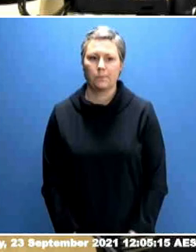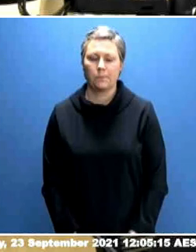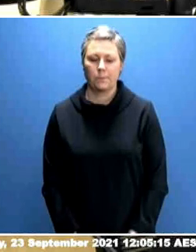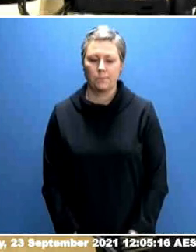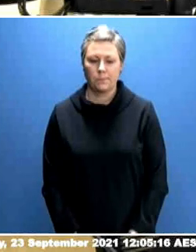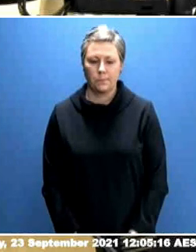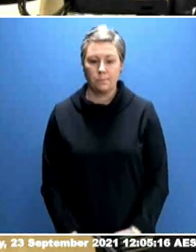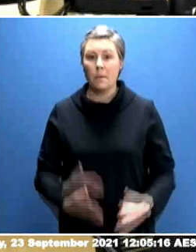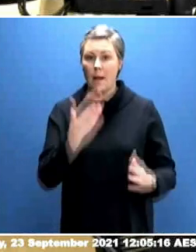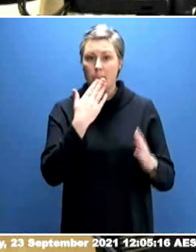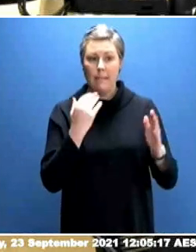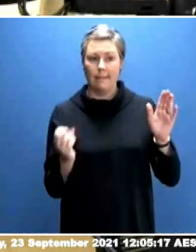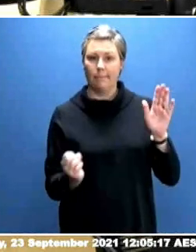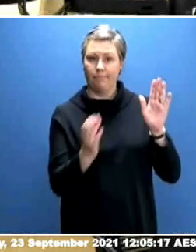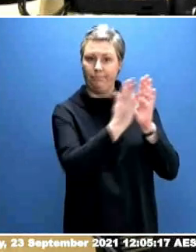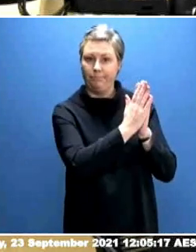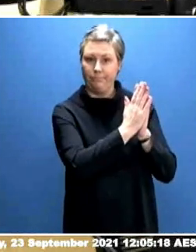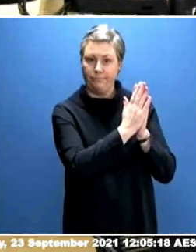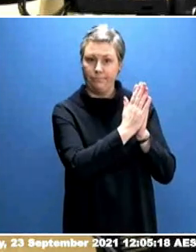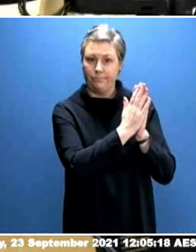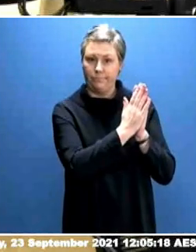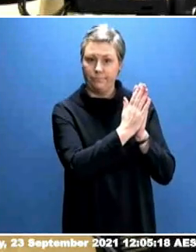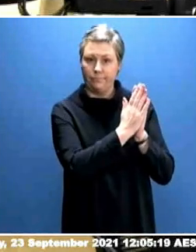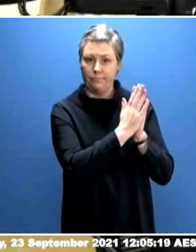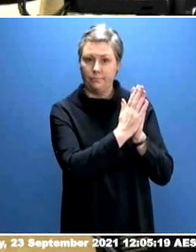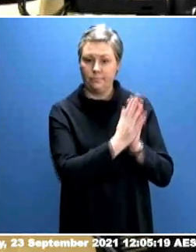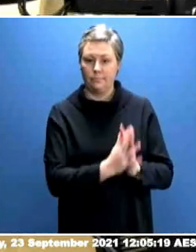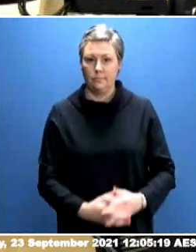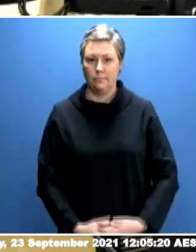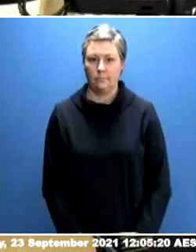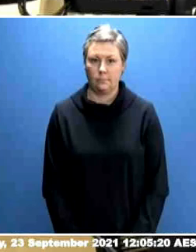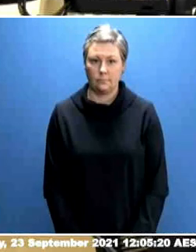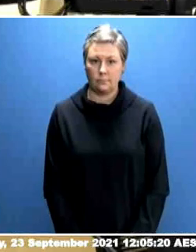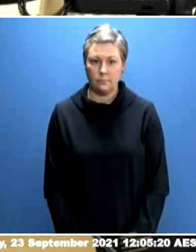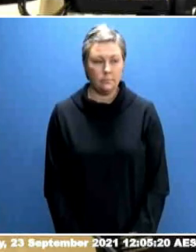Could we please bring up the document at, firstly, Tab 56